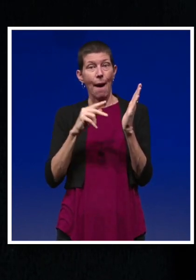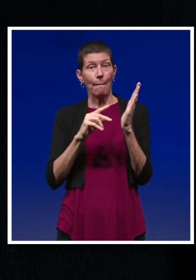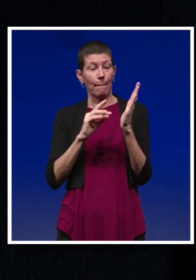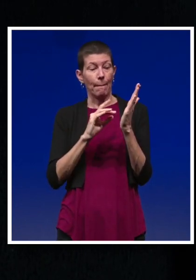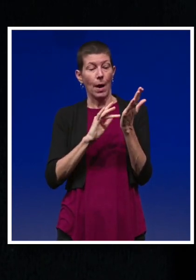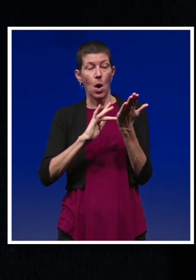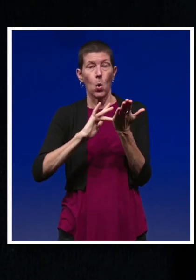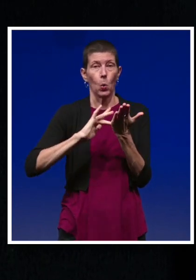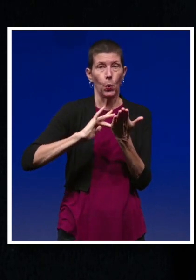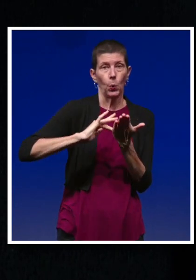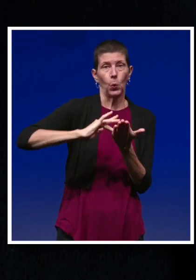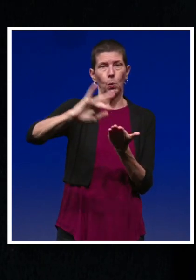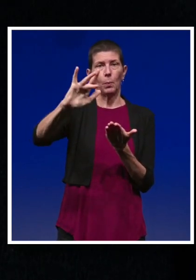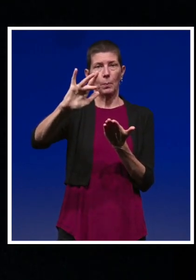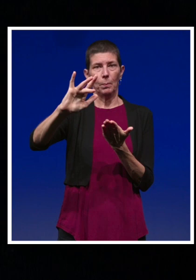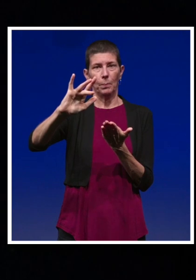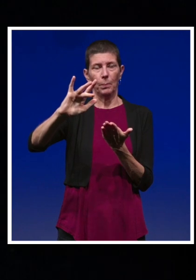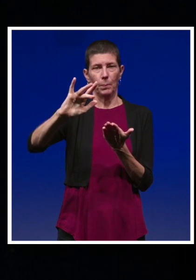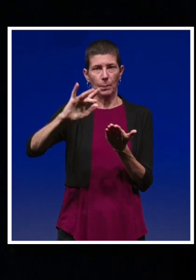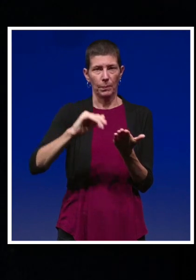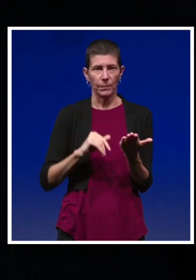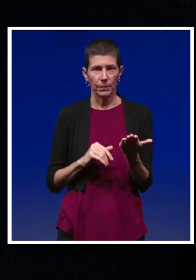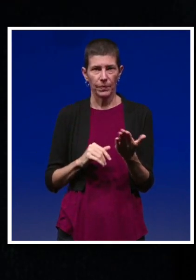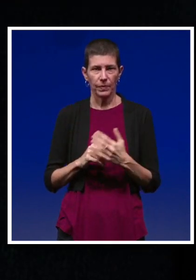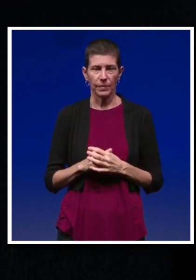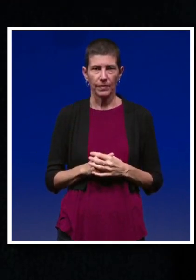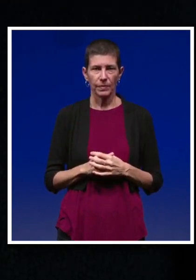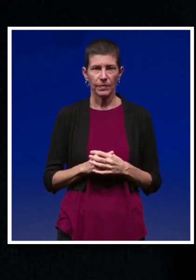and drag that app to the top of the screen.